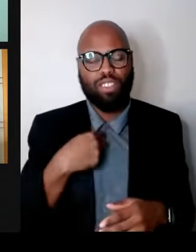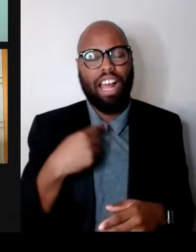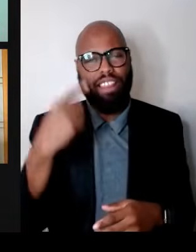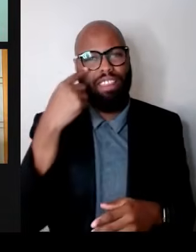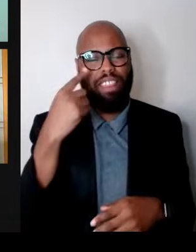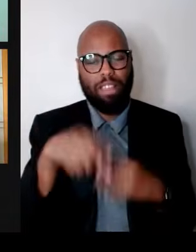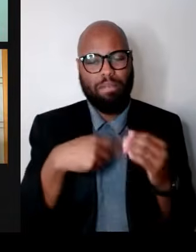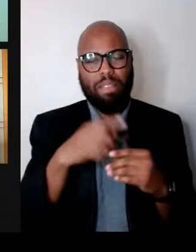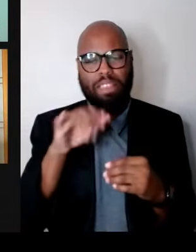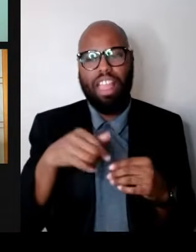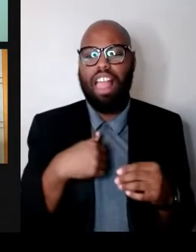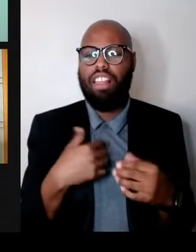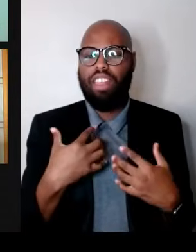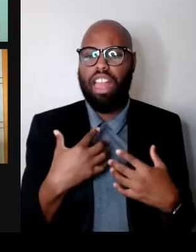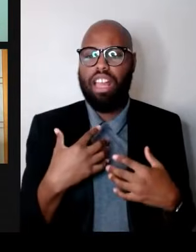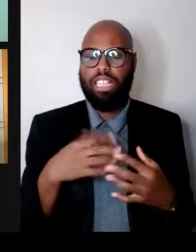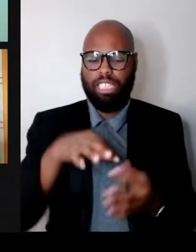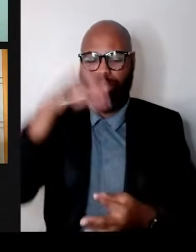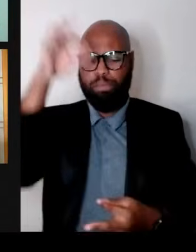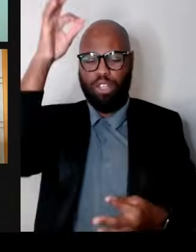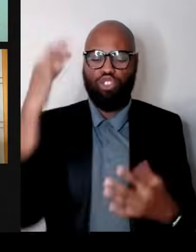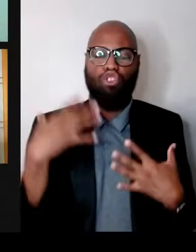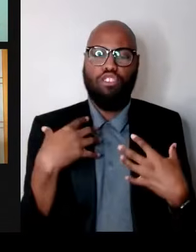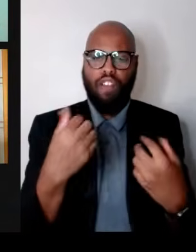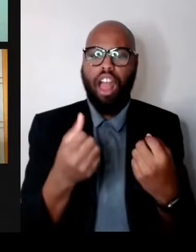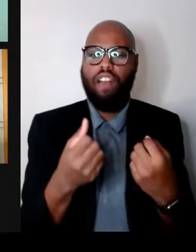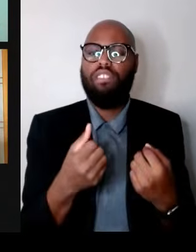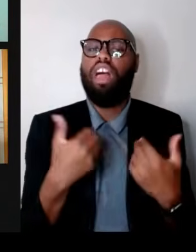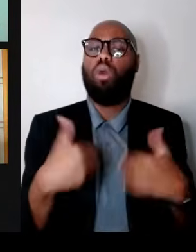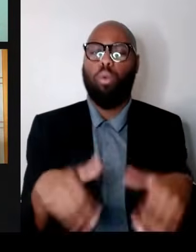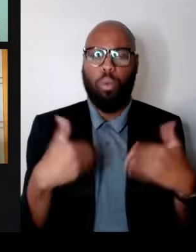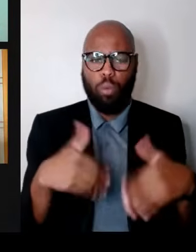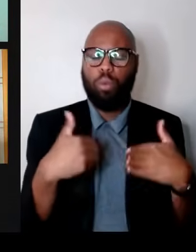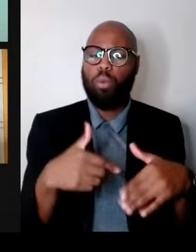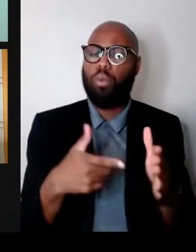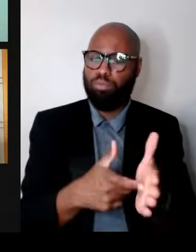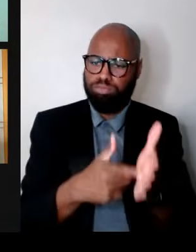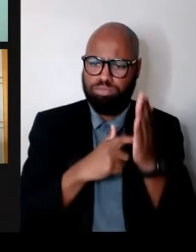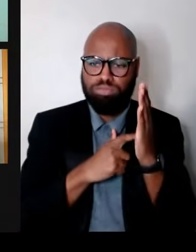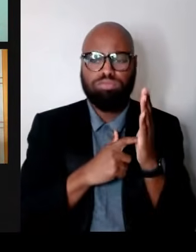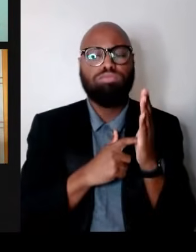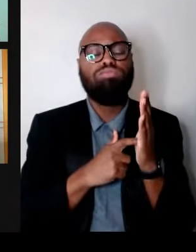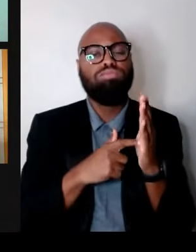that spiritual revival that is so necessary is that oftentimes we forget the restorative justice piece is